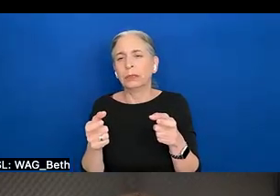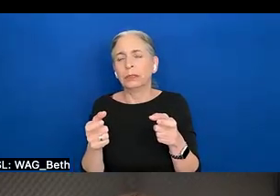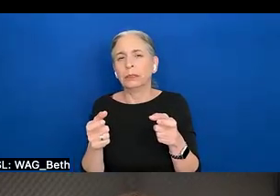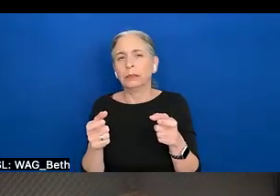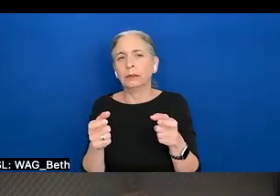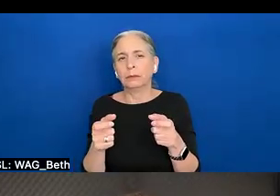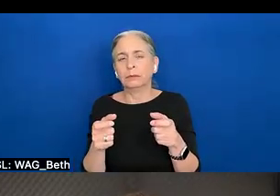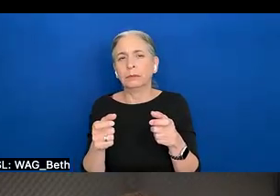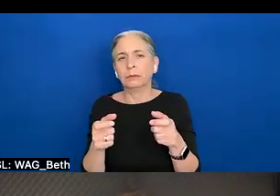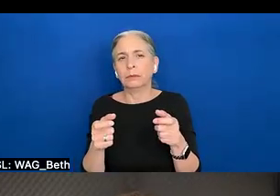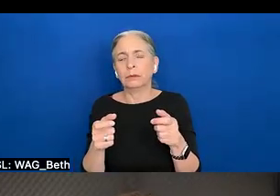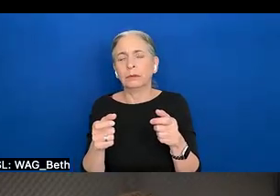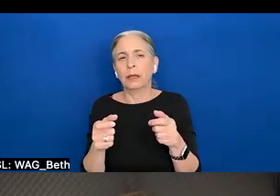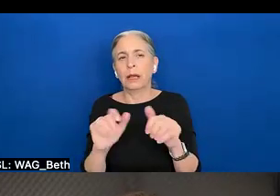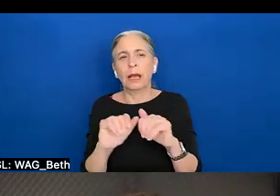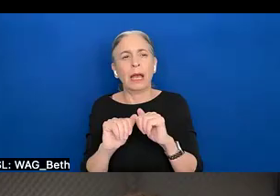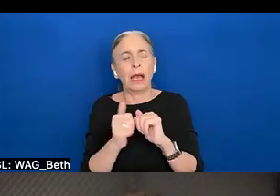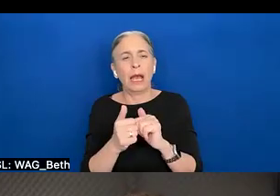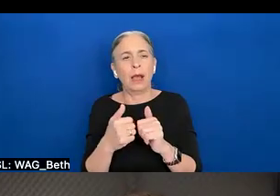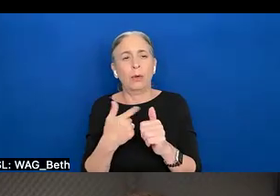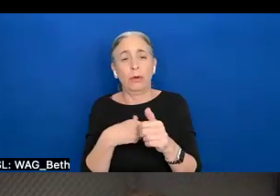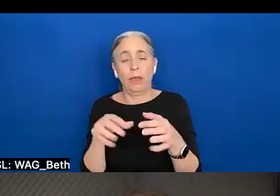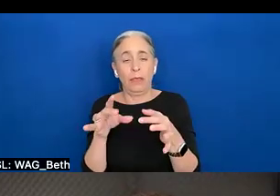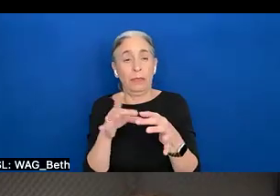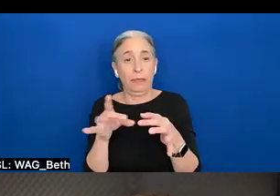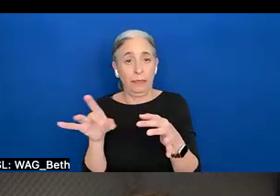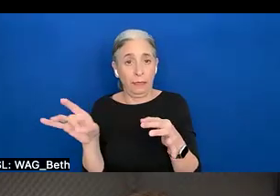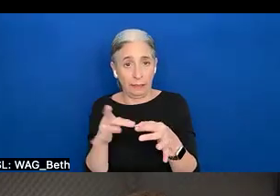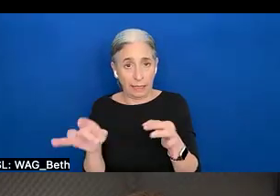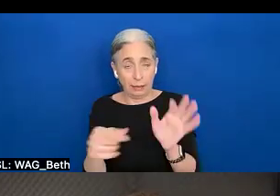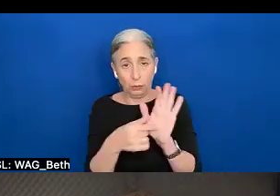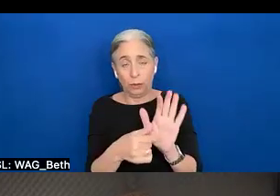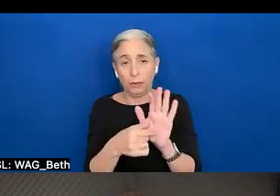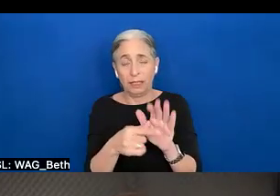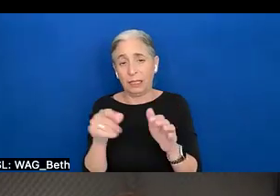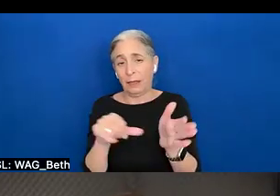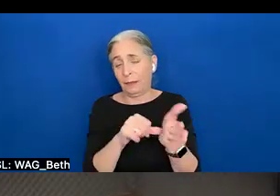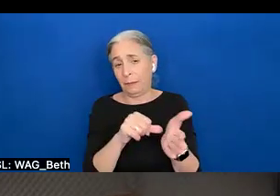represented on the page, but also the way the text is